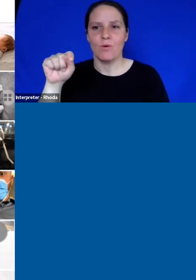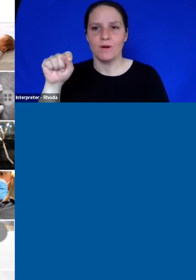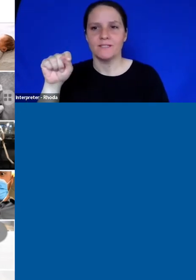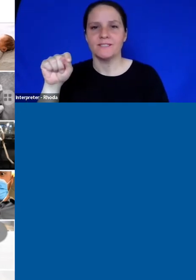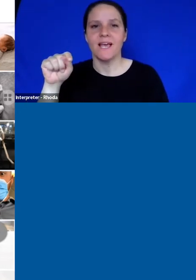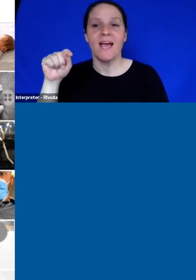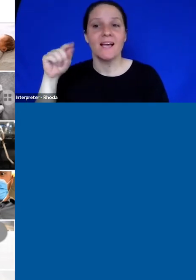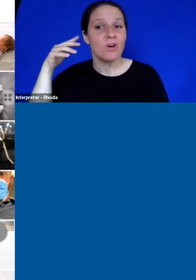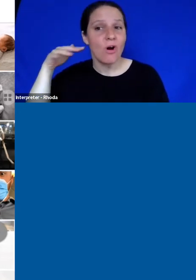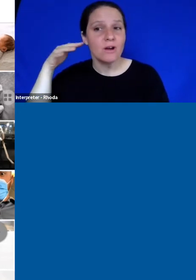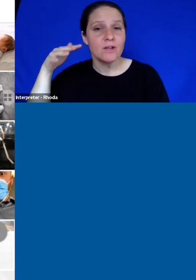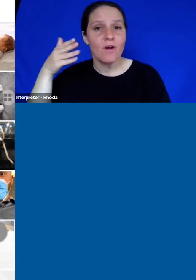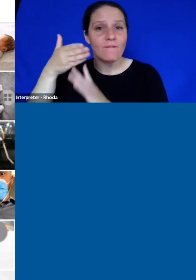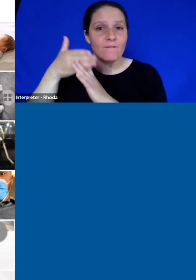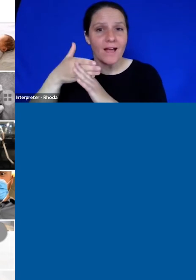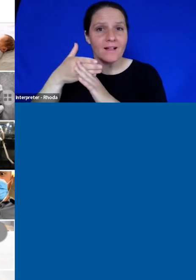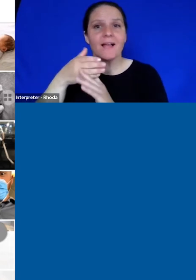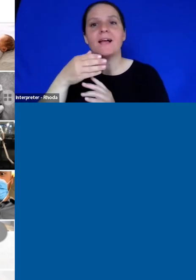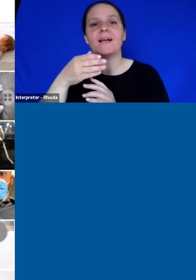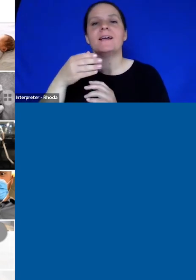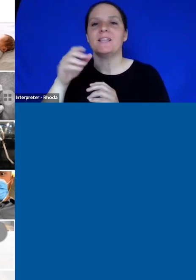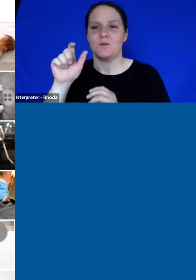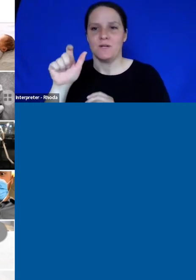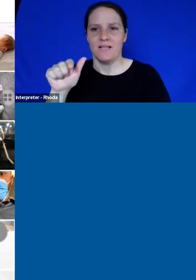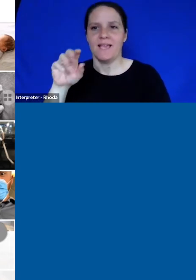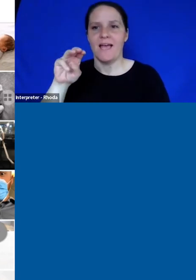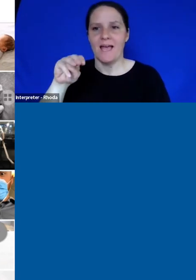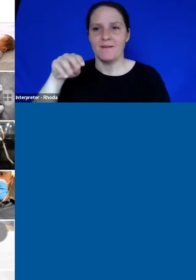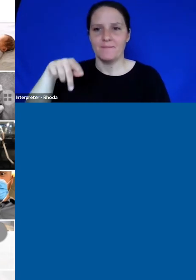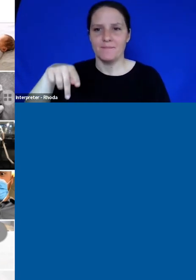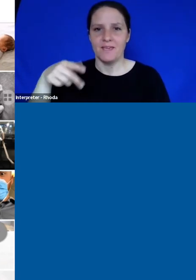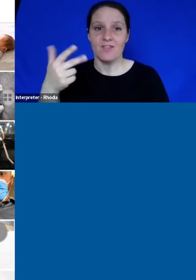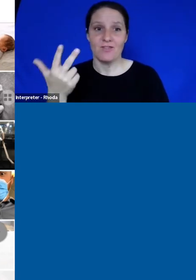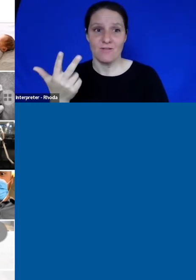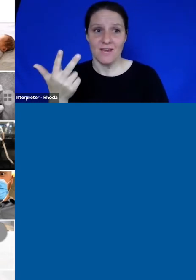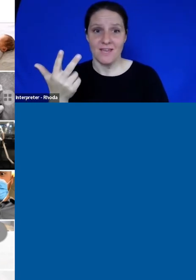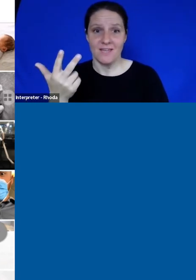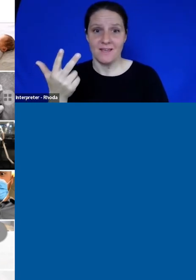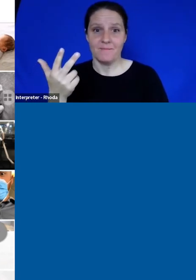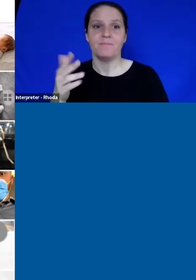and you click MP3 format. go into the YouCut app, which is the third screenshot, click new projects.